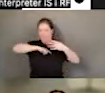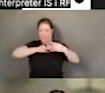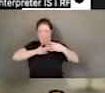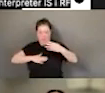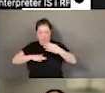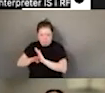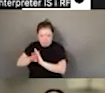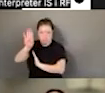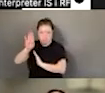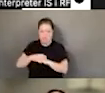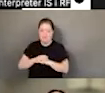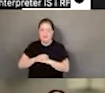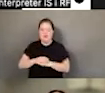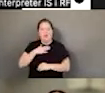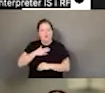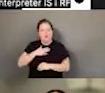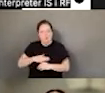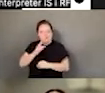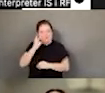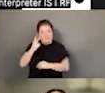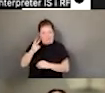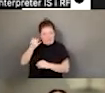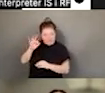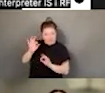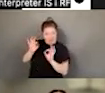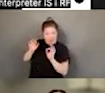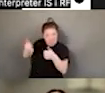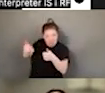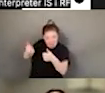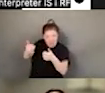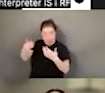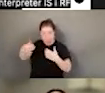we asked users with the cognitive impairments to help us test the web based